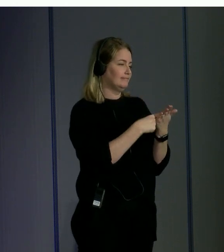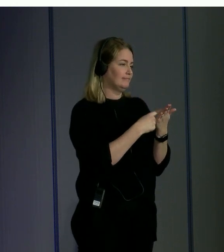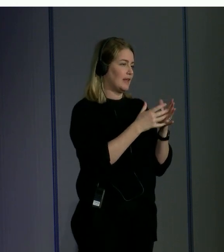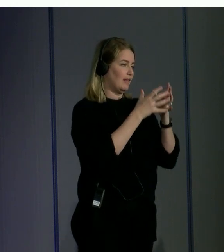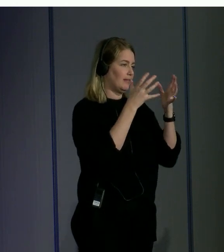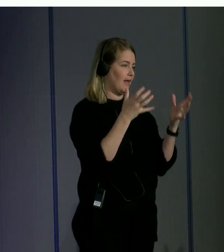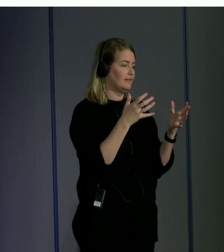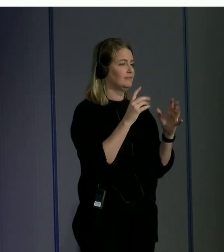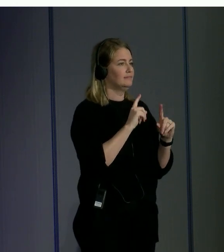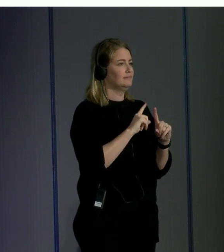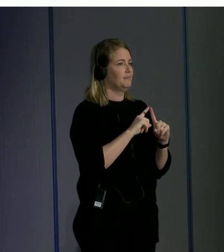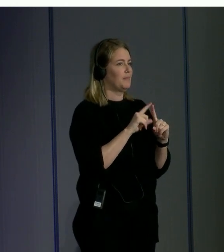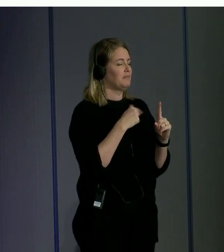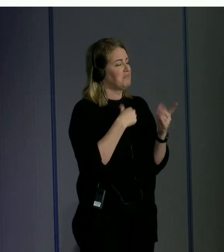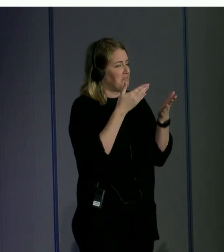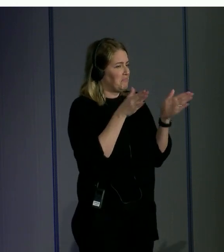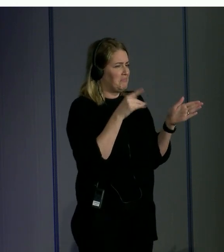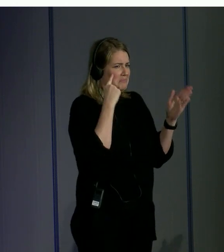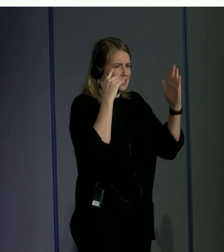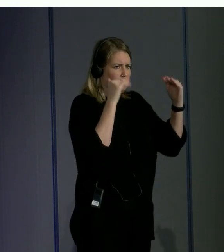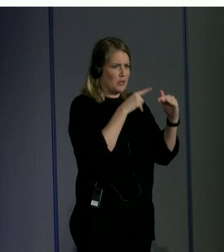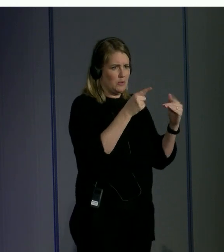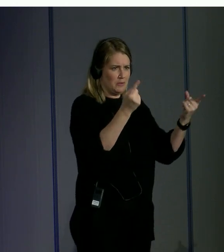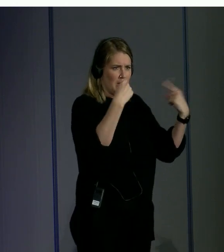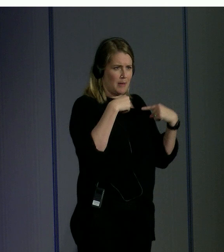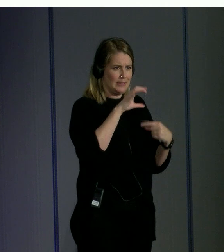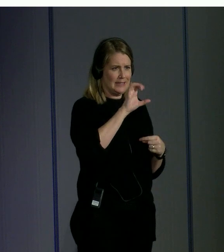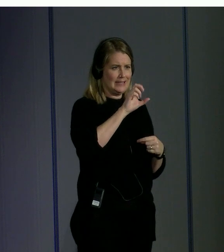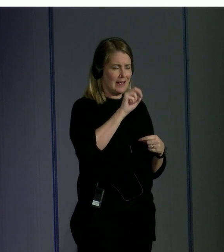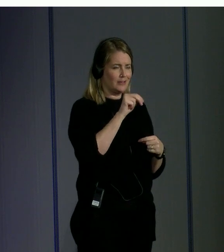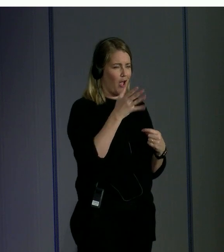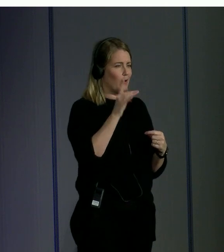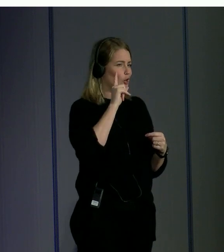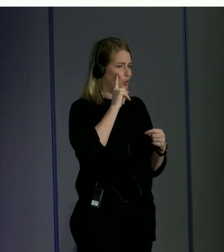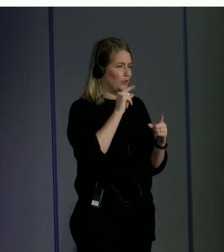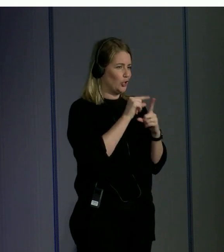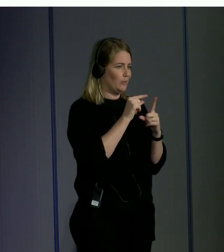And I generally expect people who come to CSUN have heard this term before.